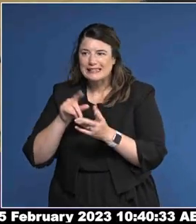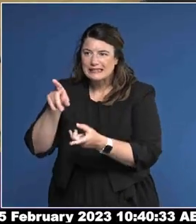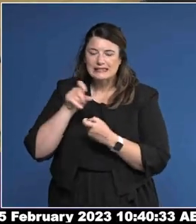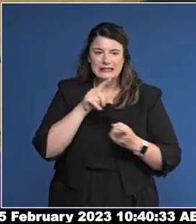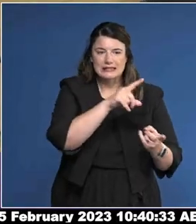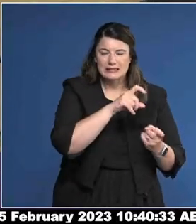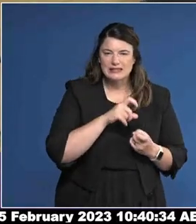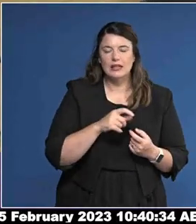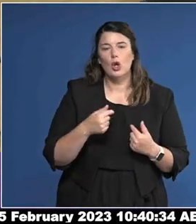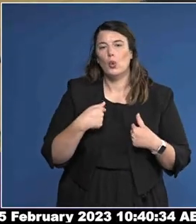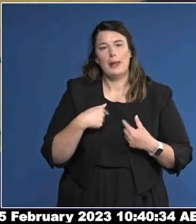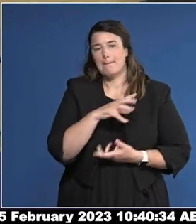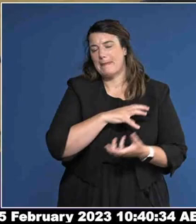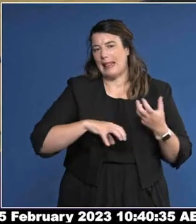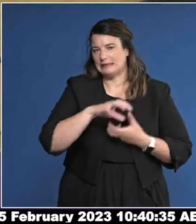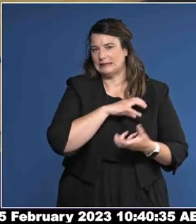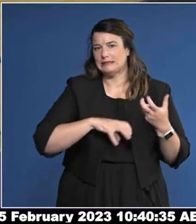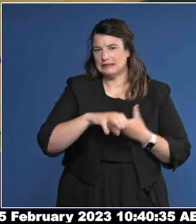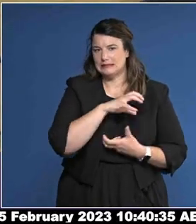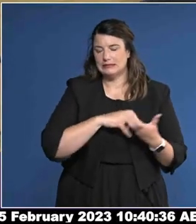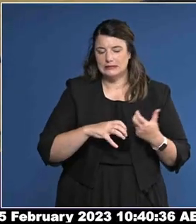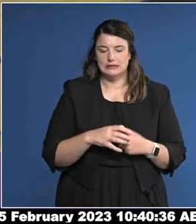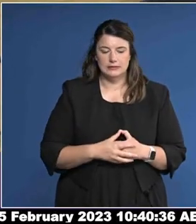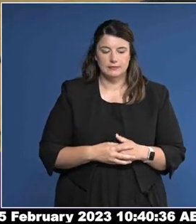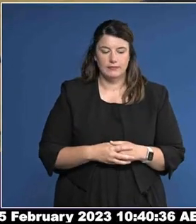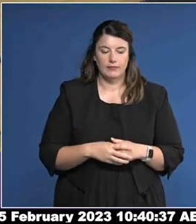Yes, a blend - a blend for us. So - MS EASTMAN: Can you explain?